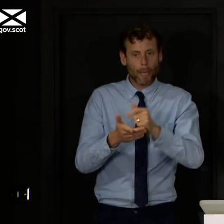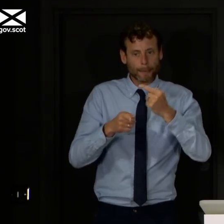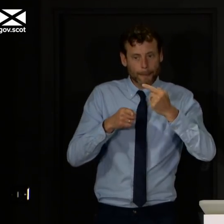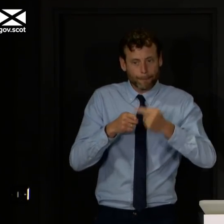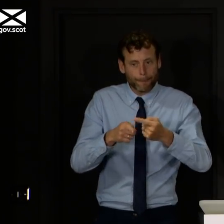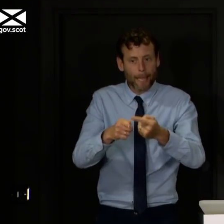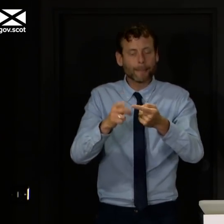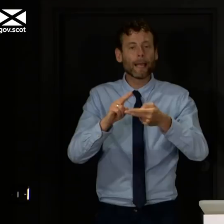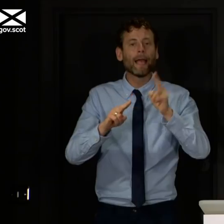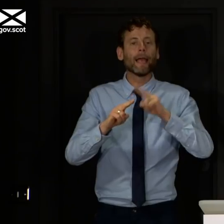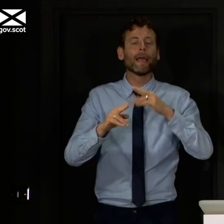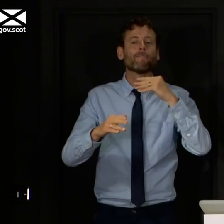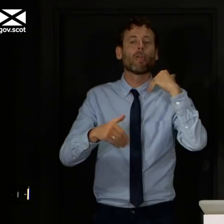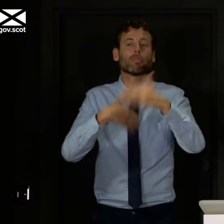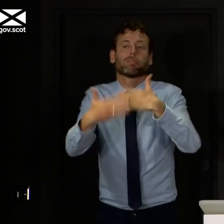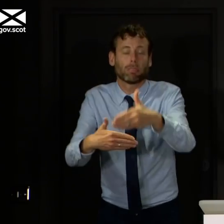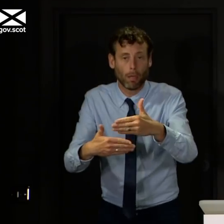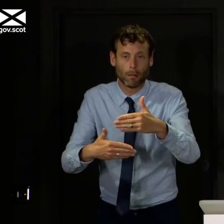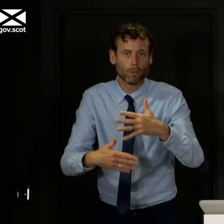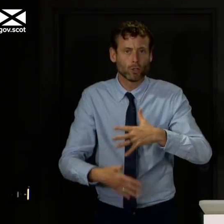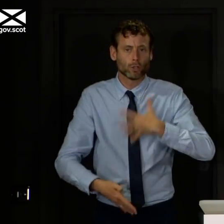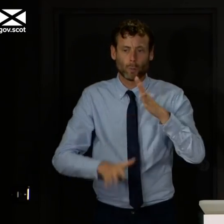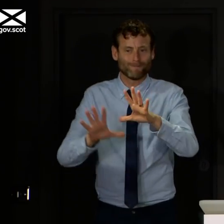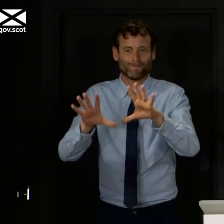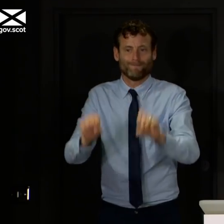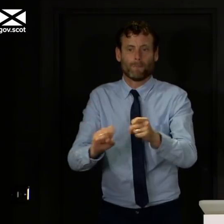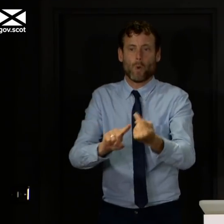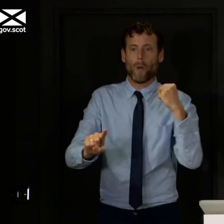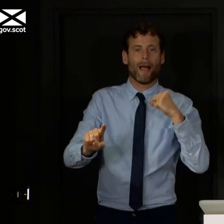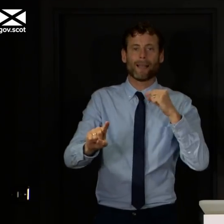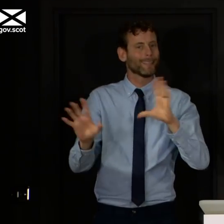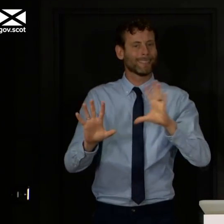this, we send everybody back the way and that would be disastrous. So we will continue to